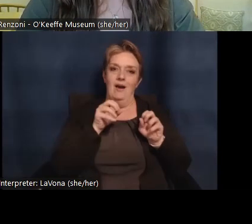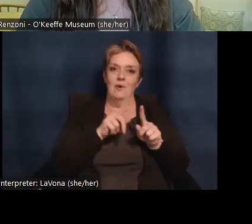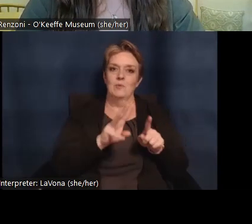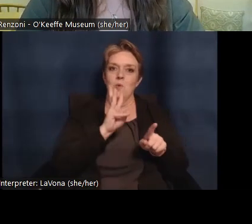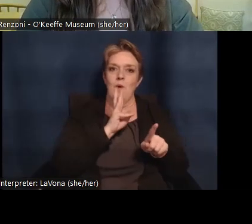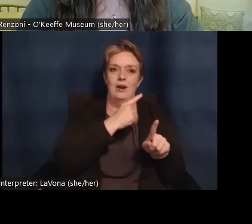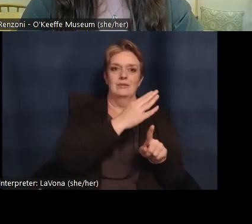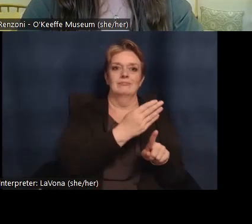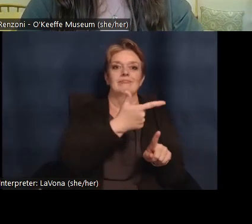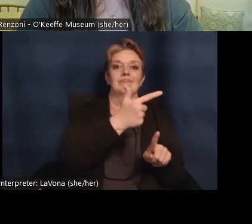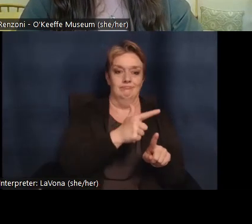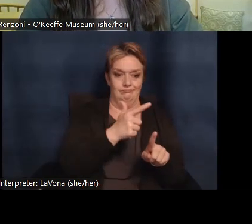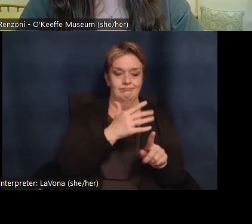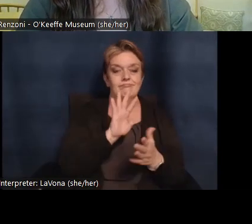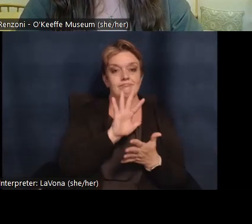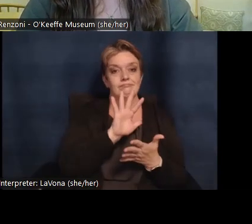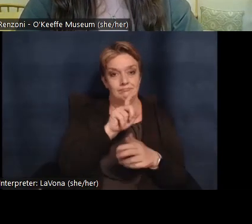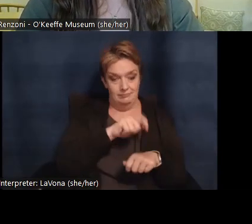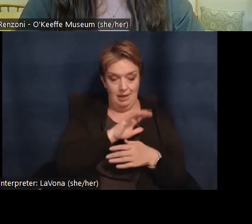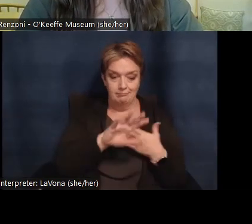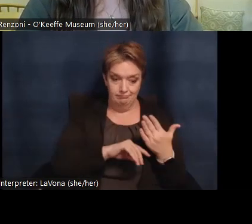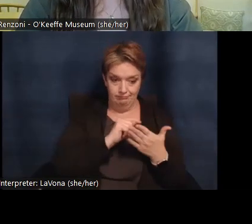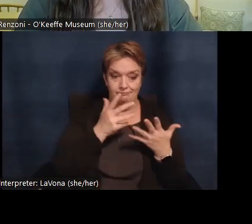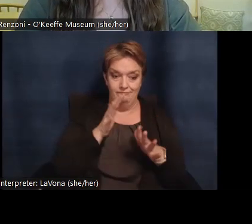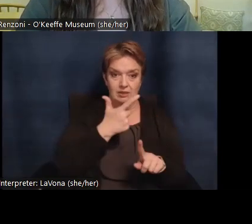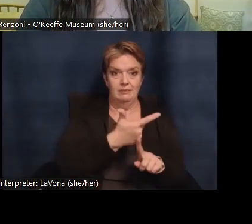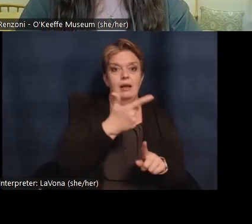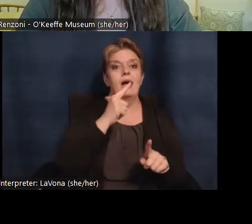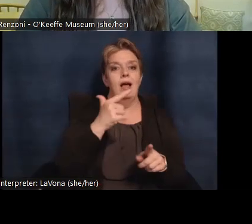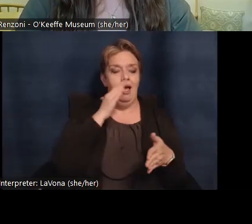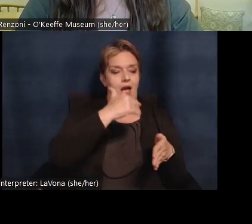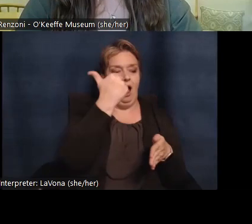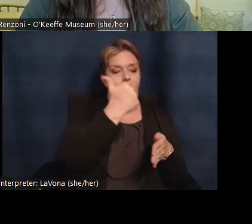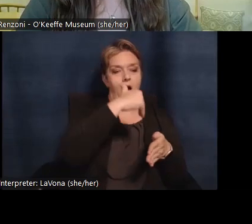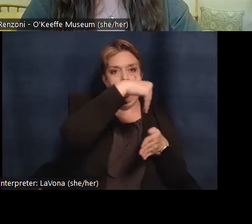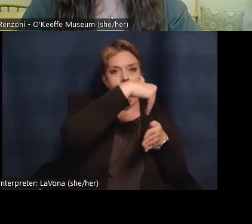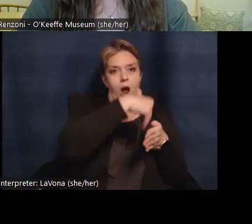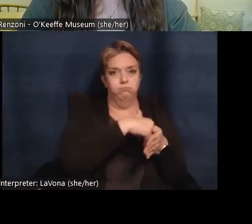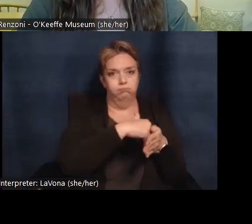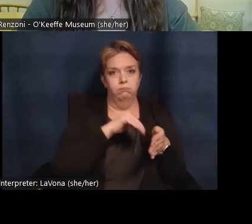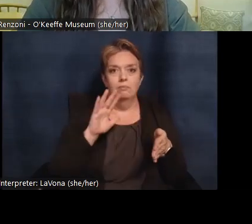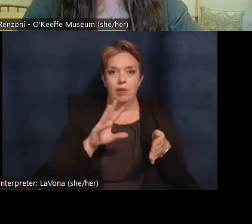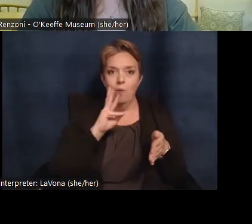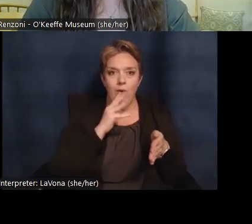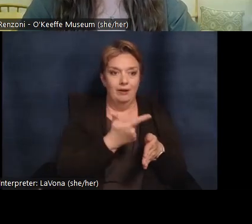And when their time is done, they close the gate and then the next property up waters, so it's a communal irrigation system.